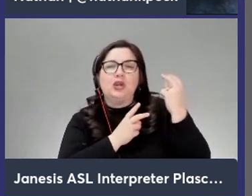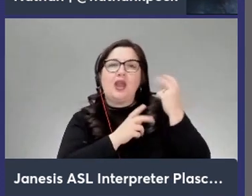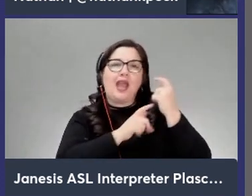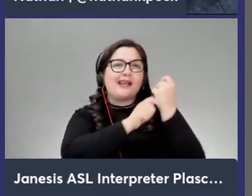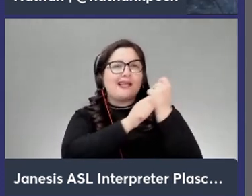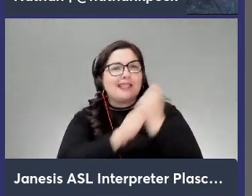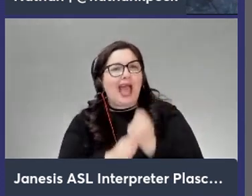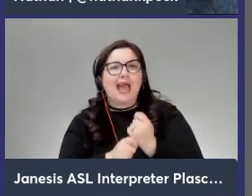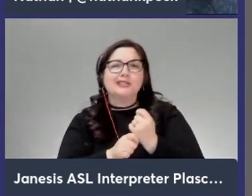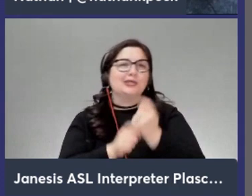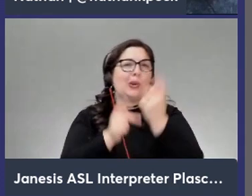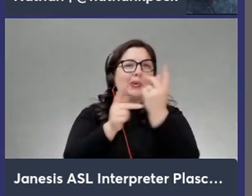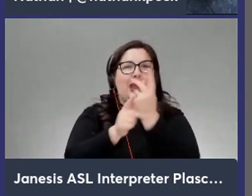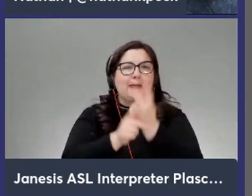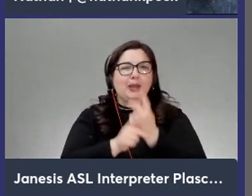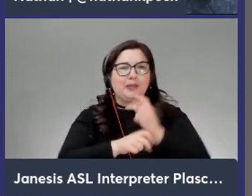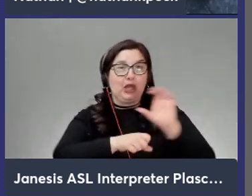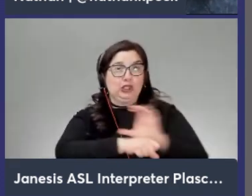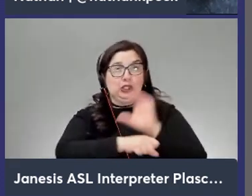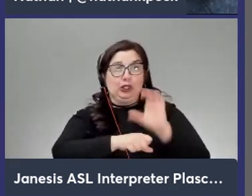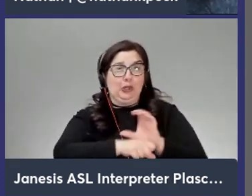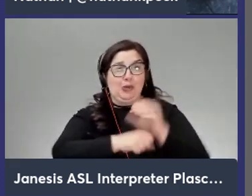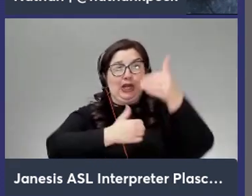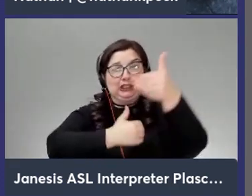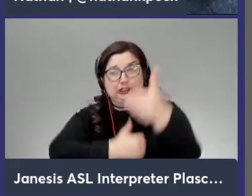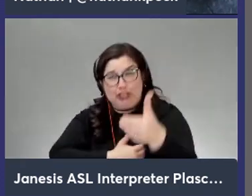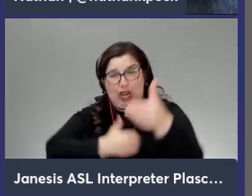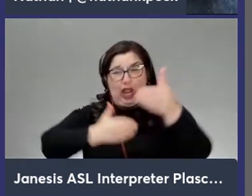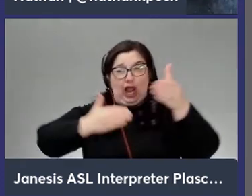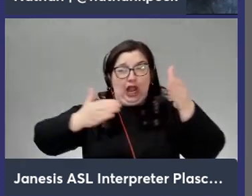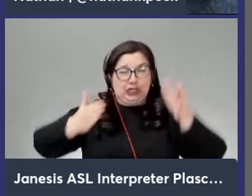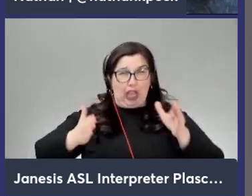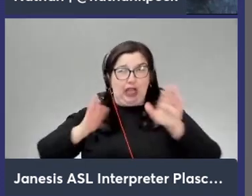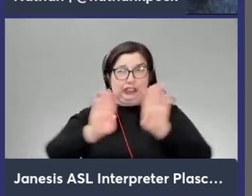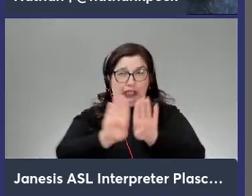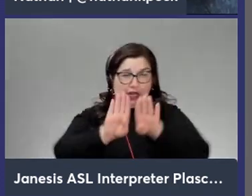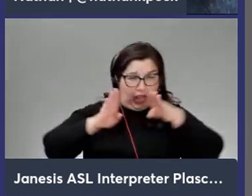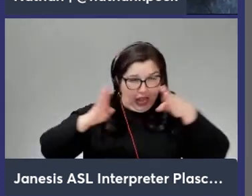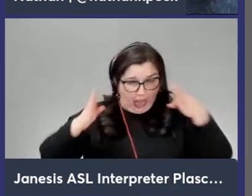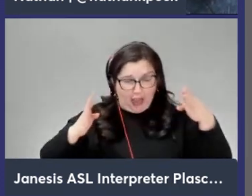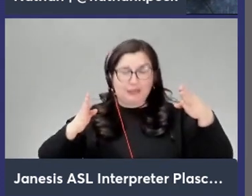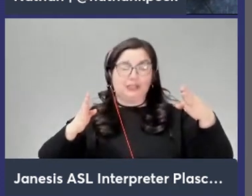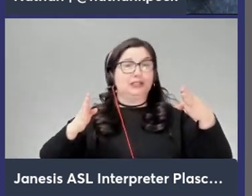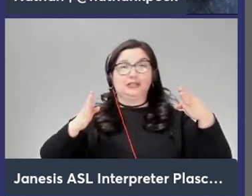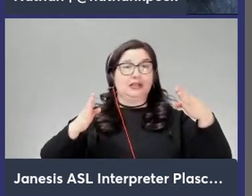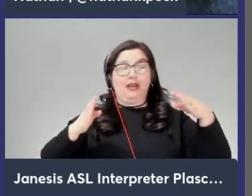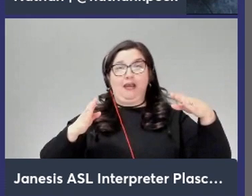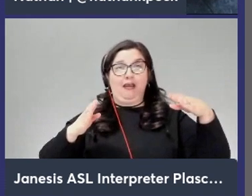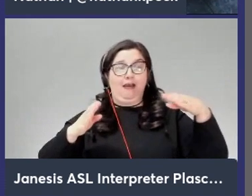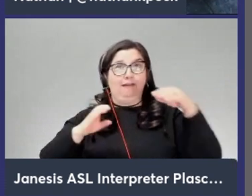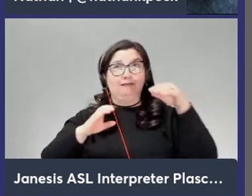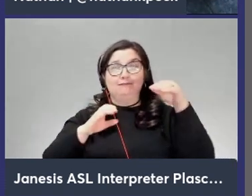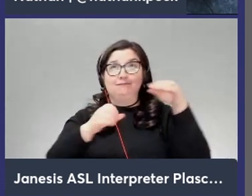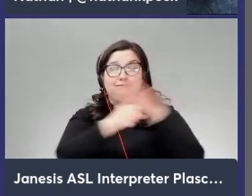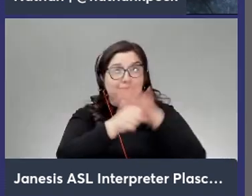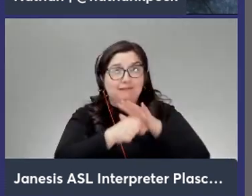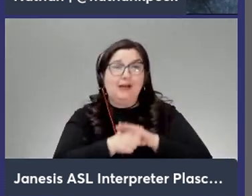when computers were these gigantic cabinets full of vacuum tubes. - Yep.